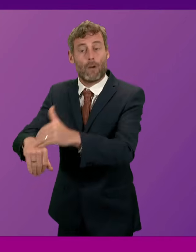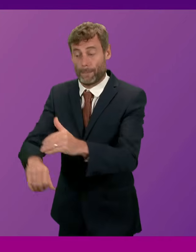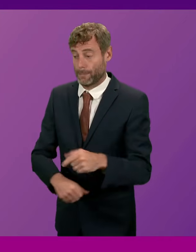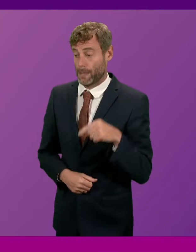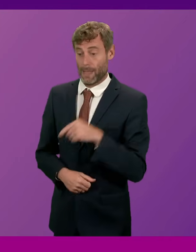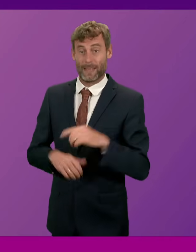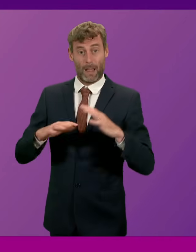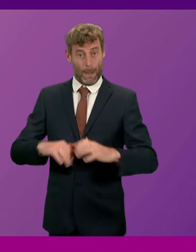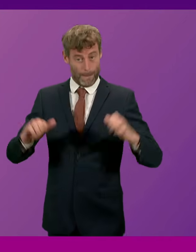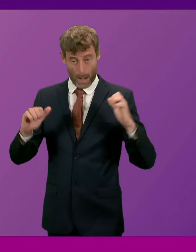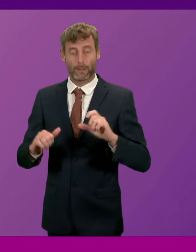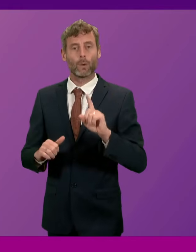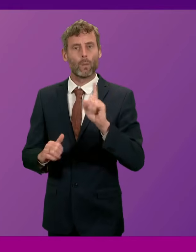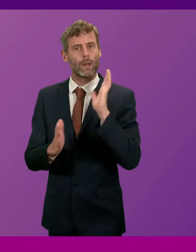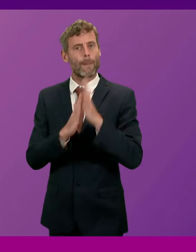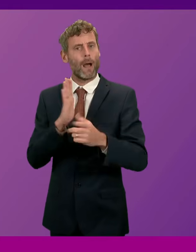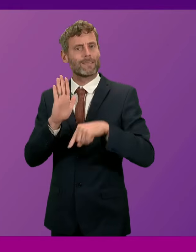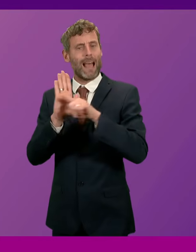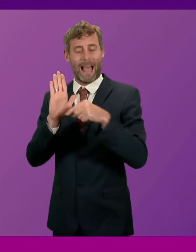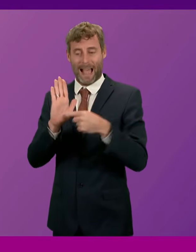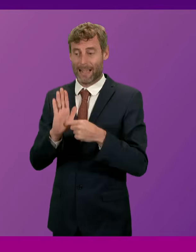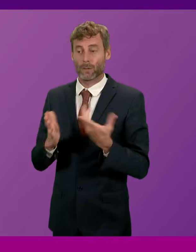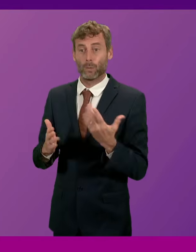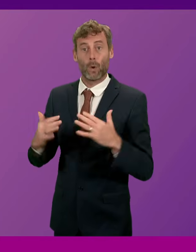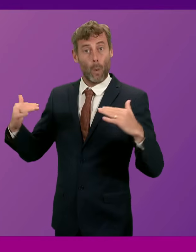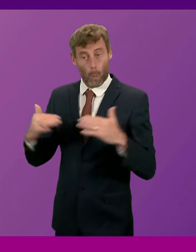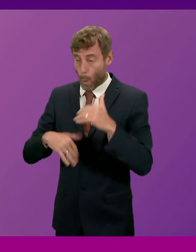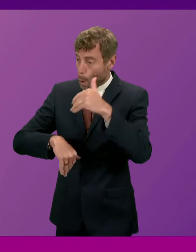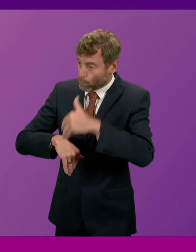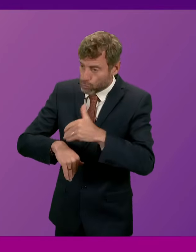making genocide and war crimes offences in Scots law, regardless of where they are committed.